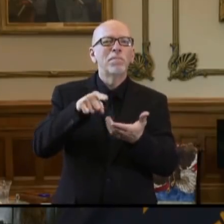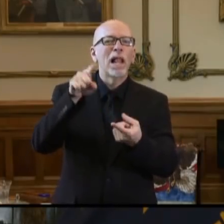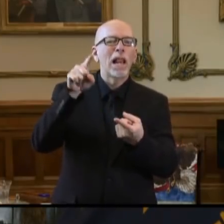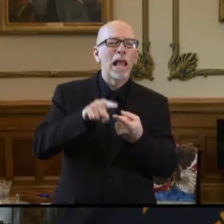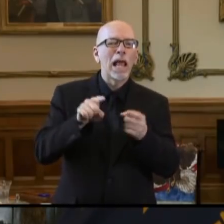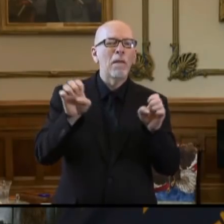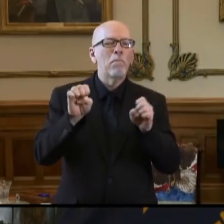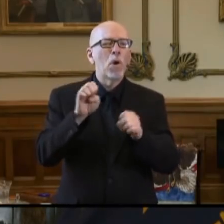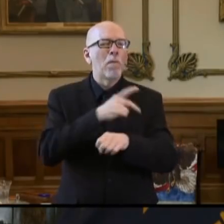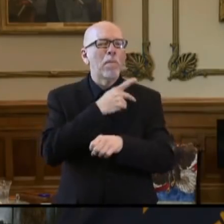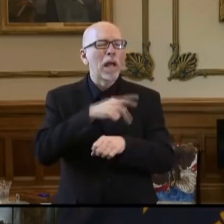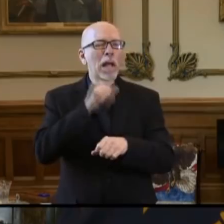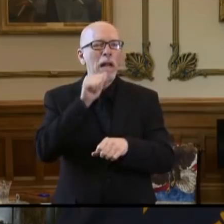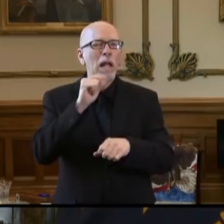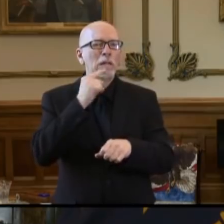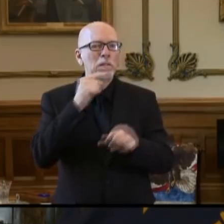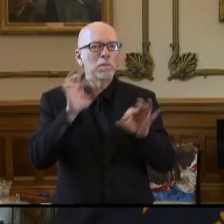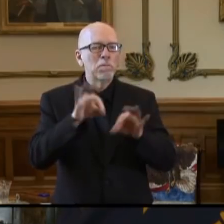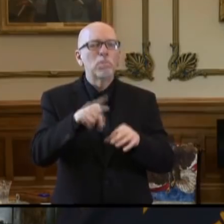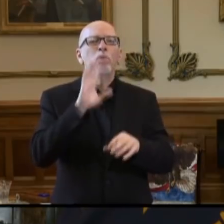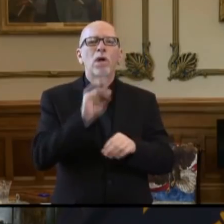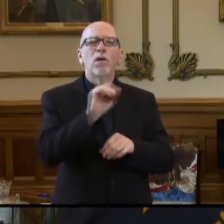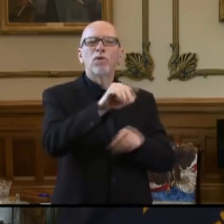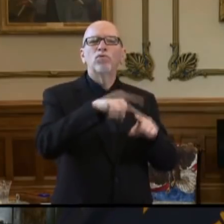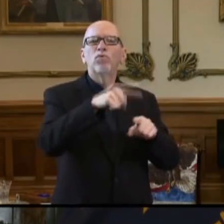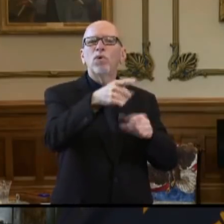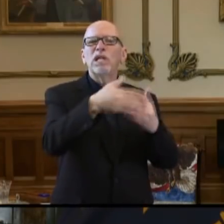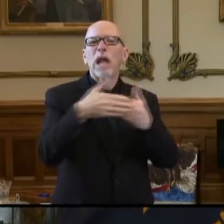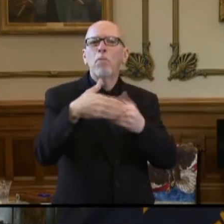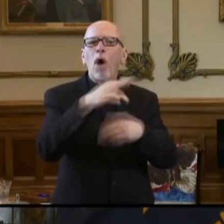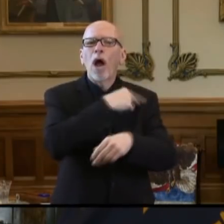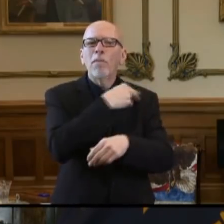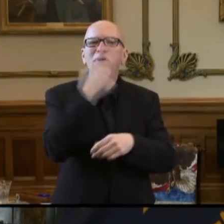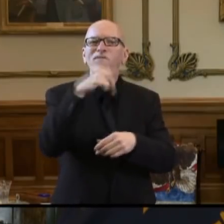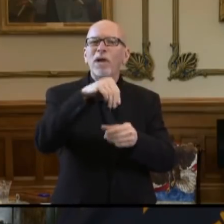. THANK YOU, DR. WEAVER. ADDITIONALLY, THE SEARCH PLAN CALLS FOR MOVING LESS CRITICAL PATIENTS TO